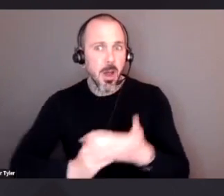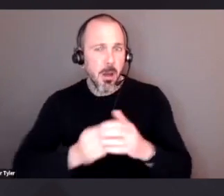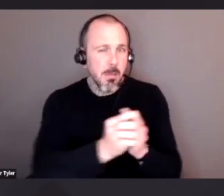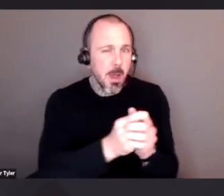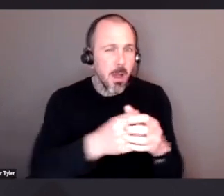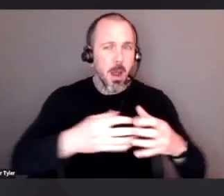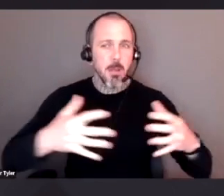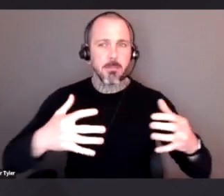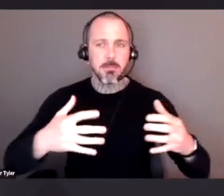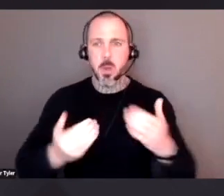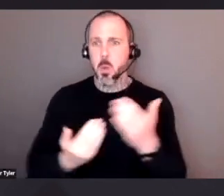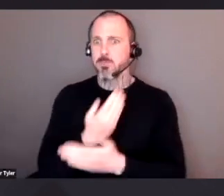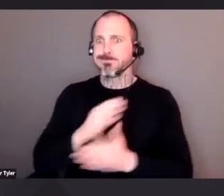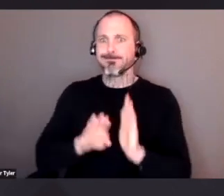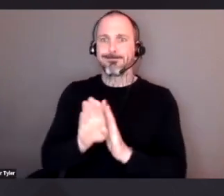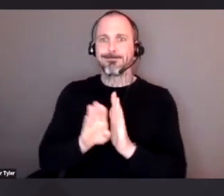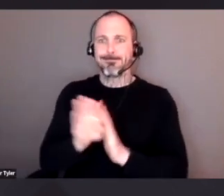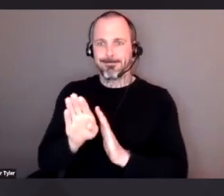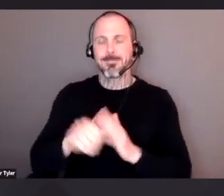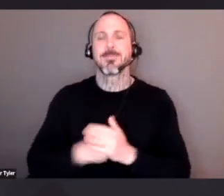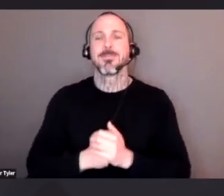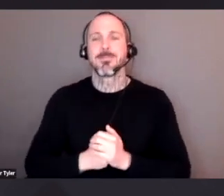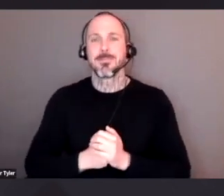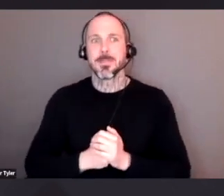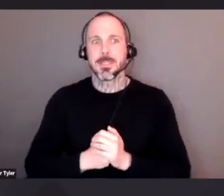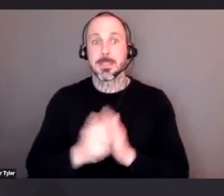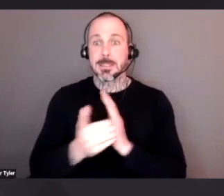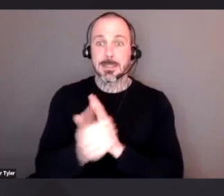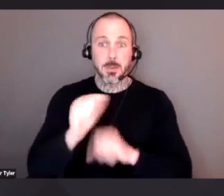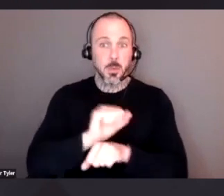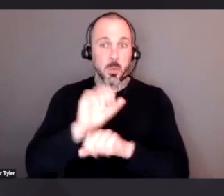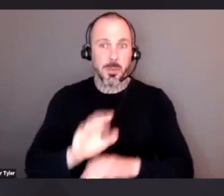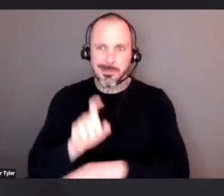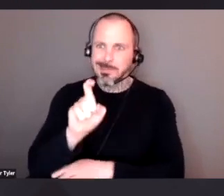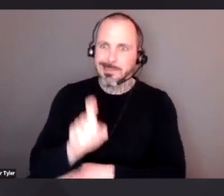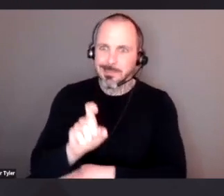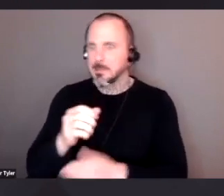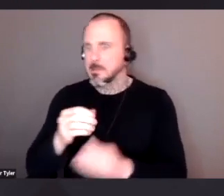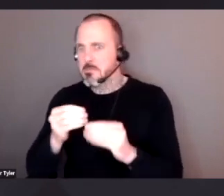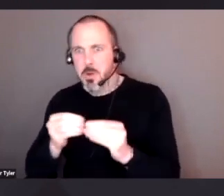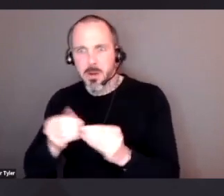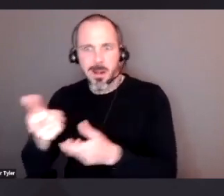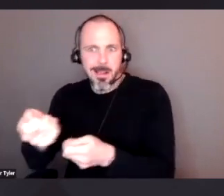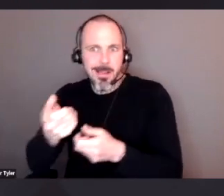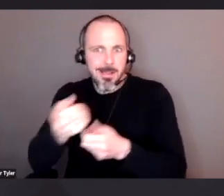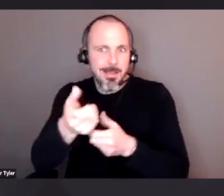In this light, navigating worker shortage and improving employee retention is a concern